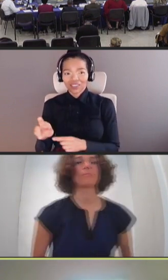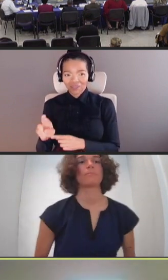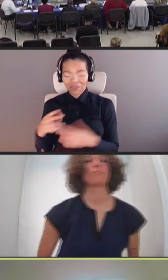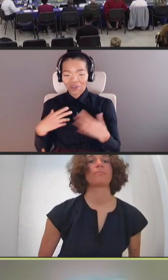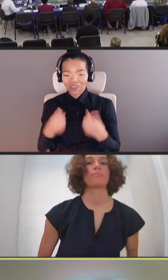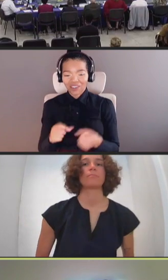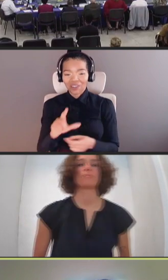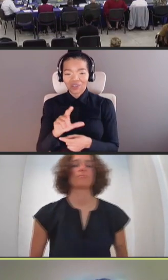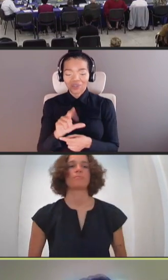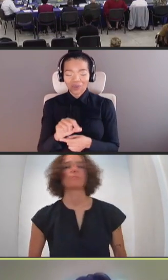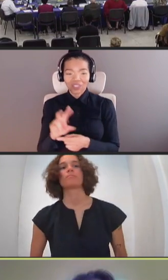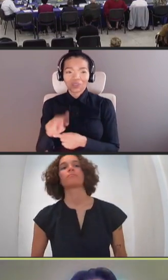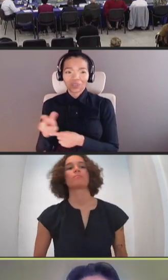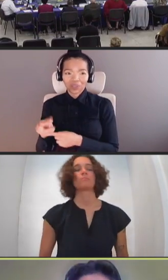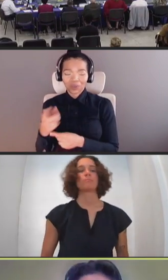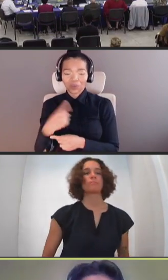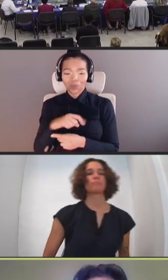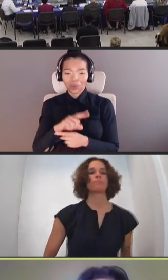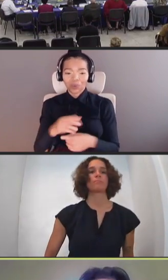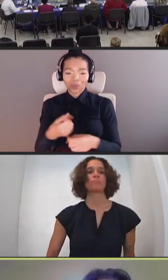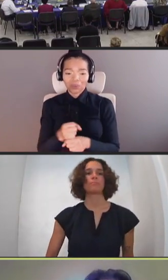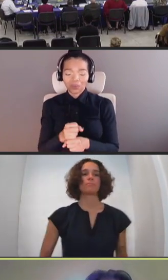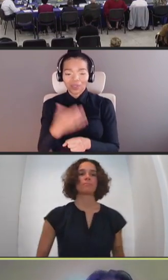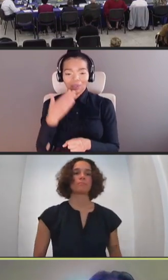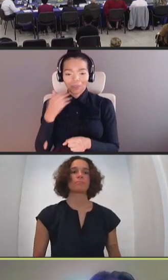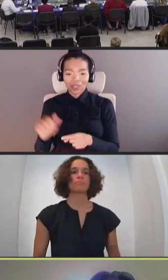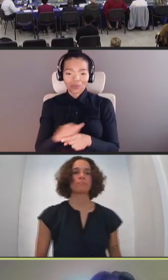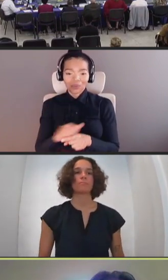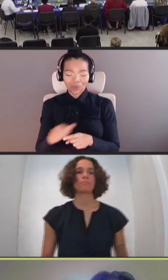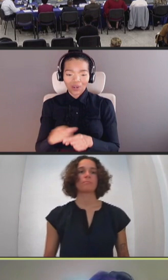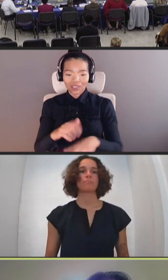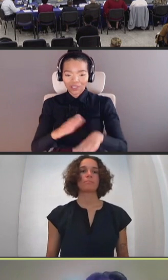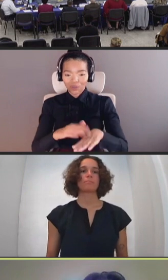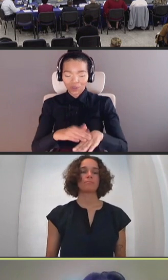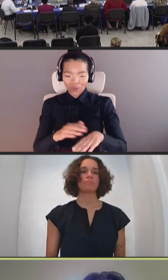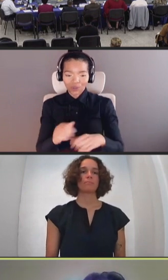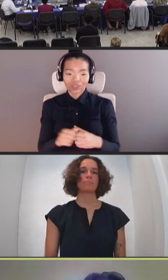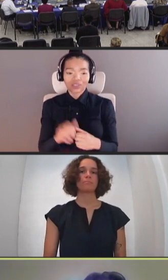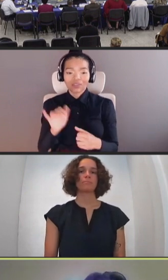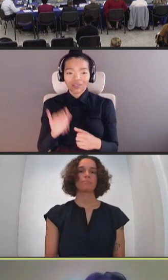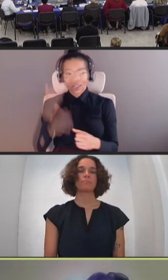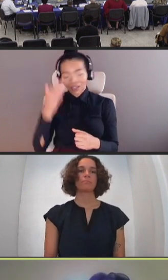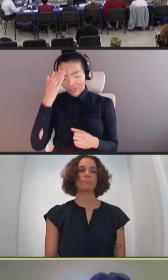we created a best practice alert. And this is something that I know is very important.